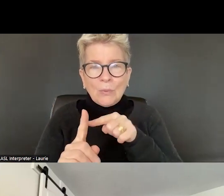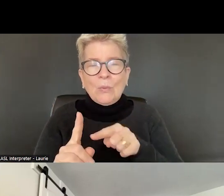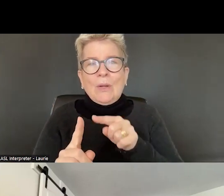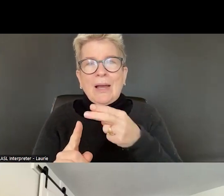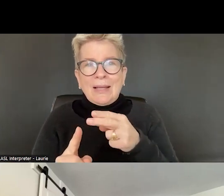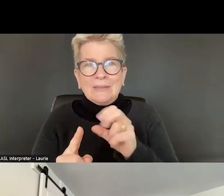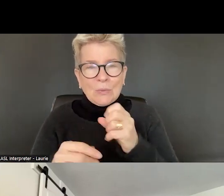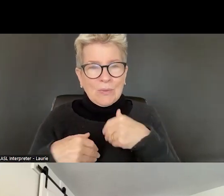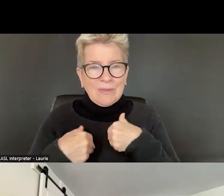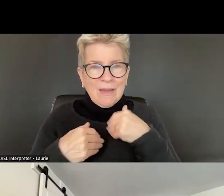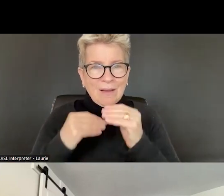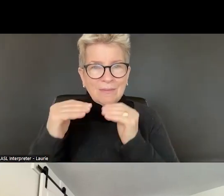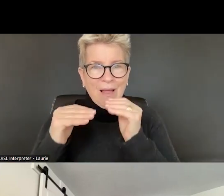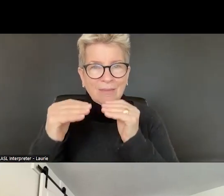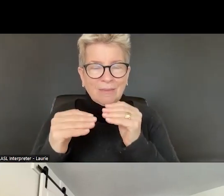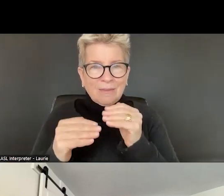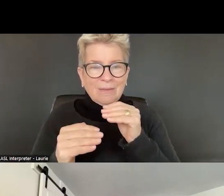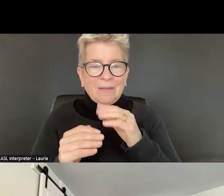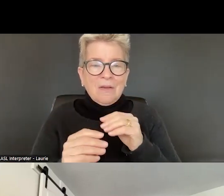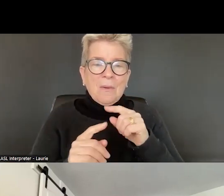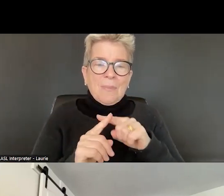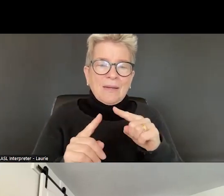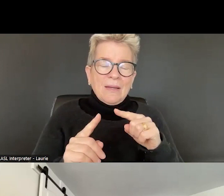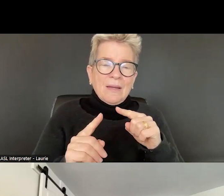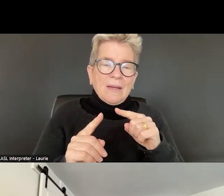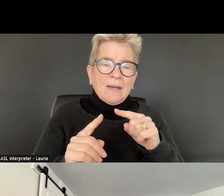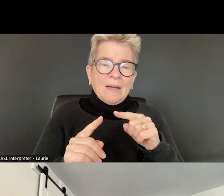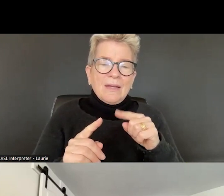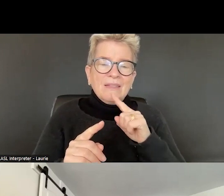And the big takeaway there is it does improve financial behaviors in a very